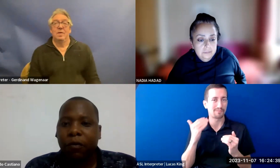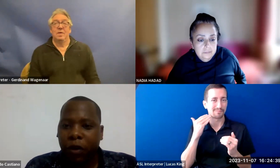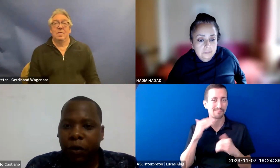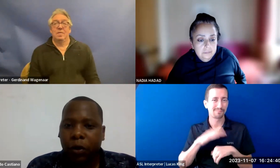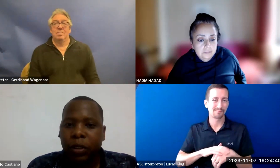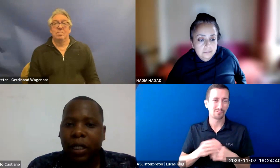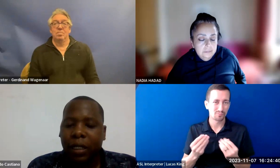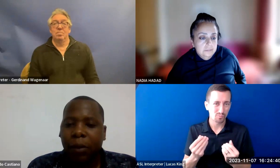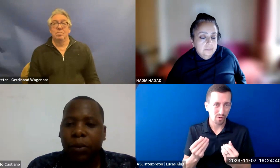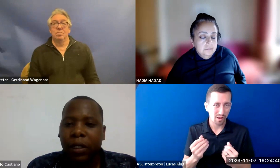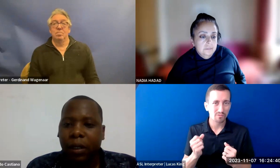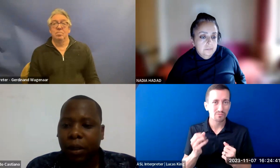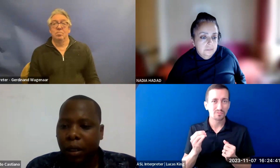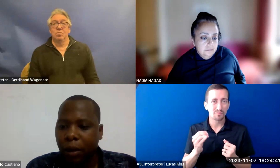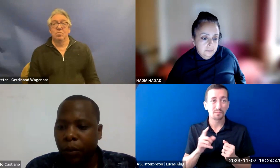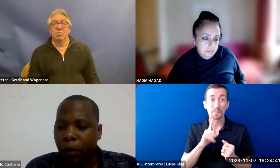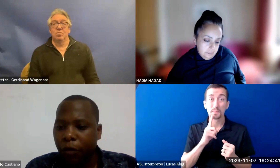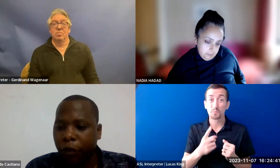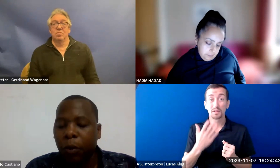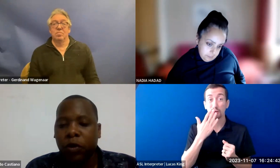These are good and enabling frameworks,